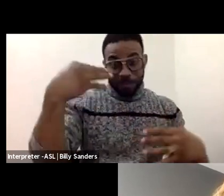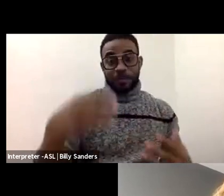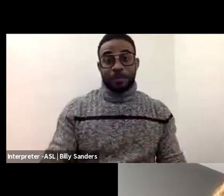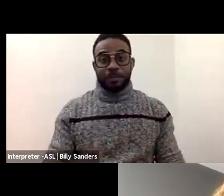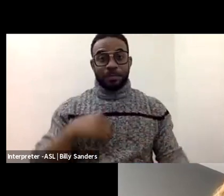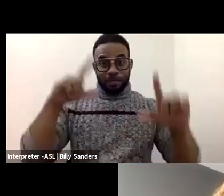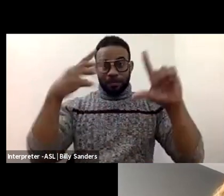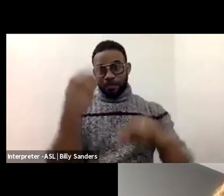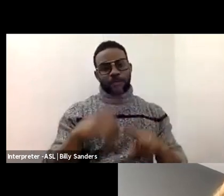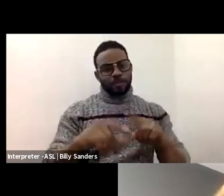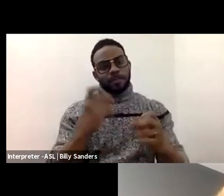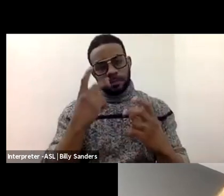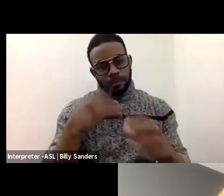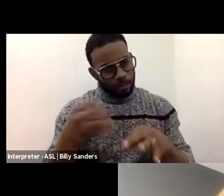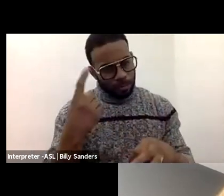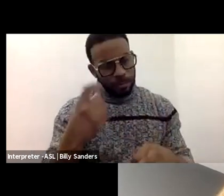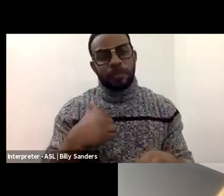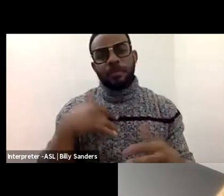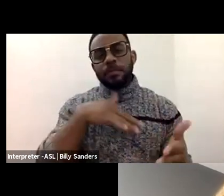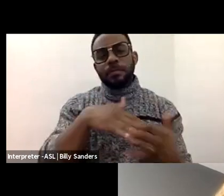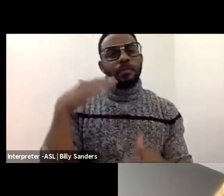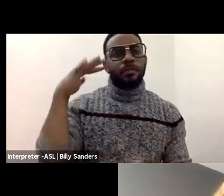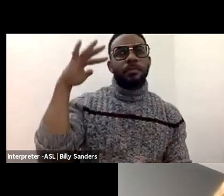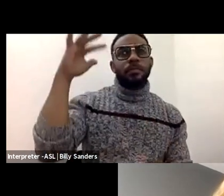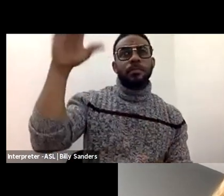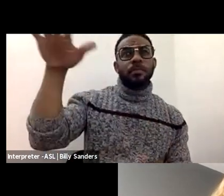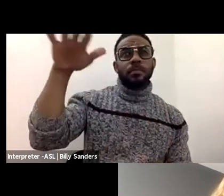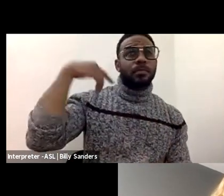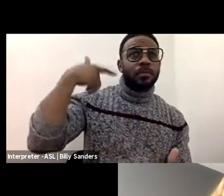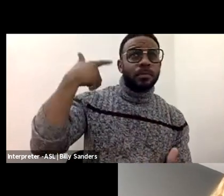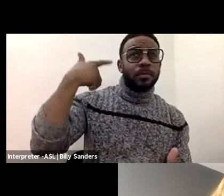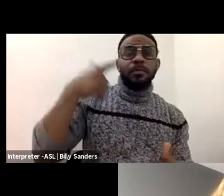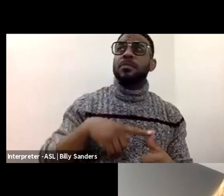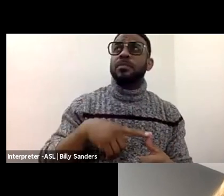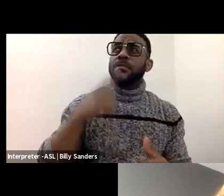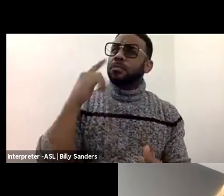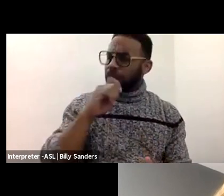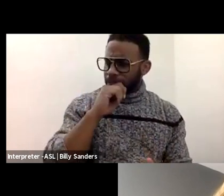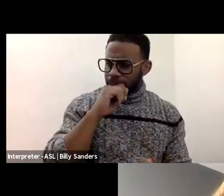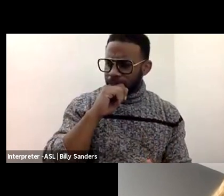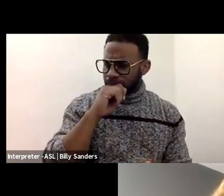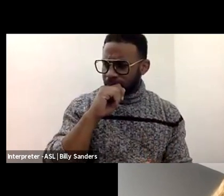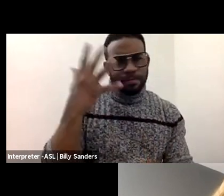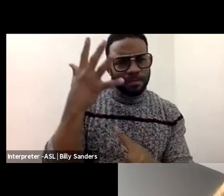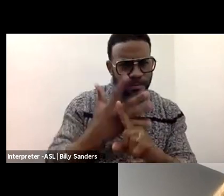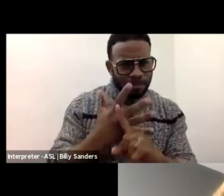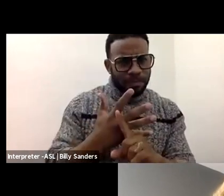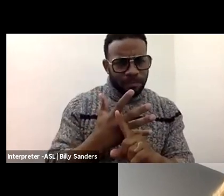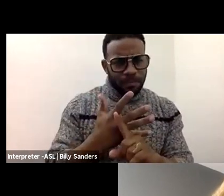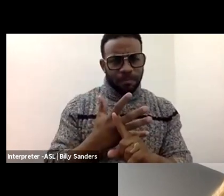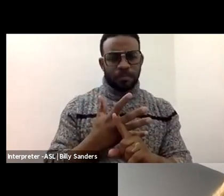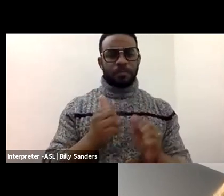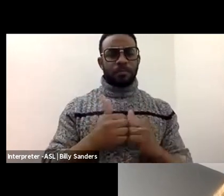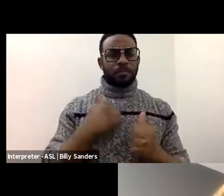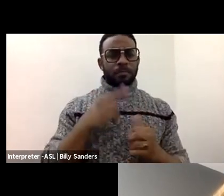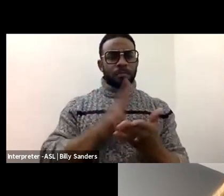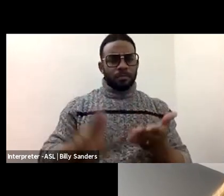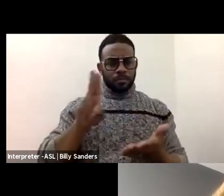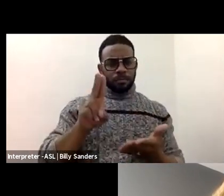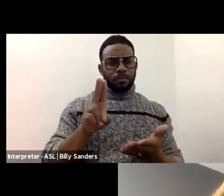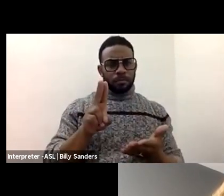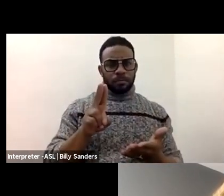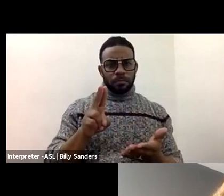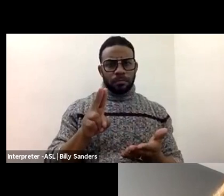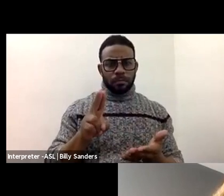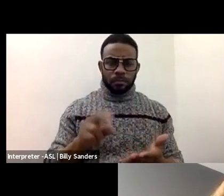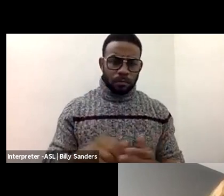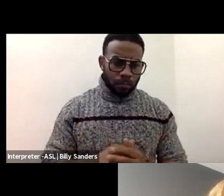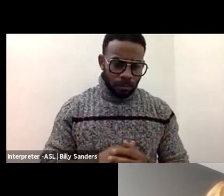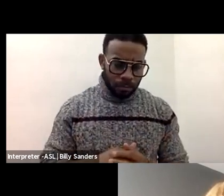But I studied abroad in London for about five months with my university that had a satellite